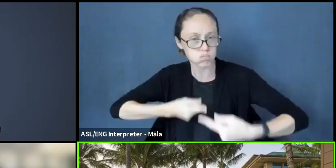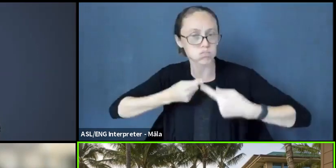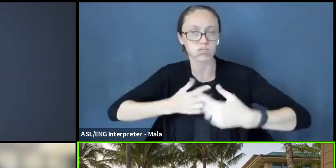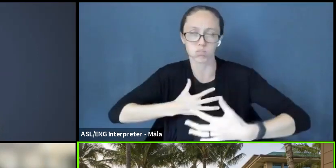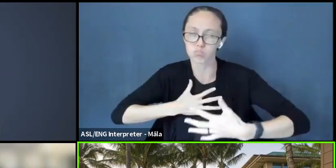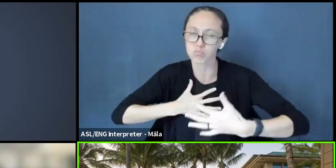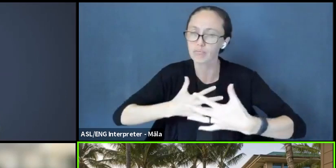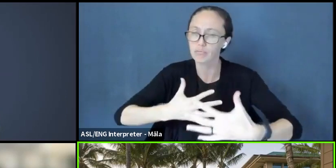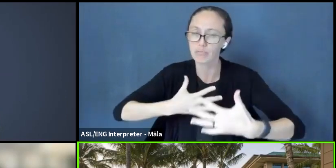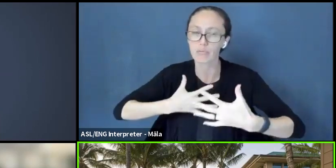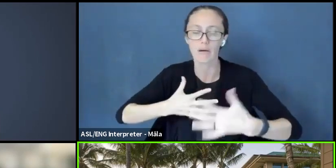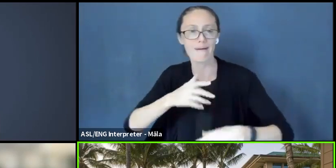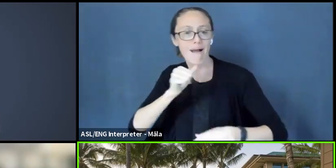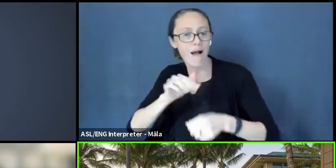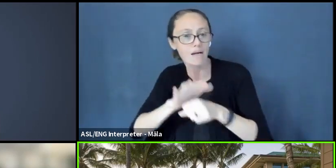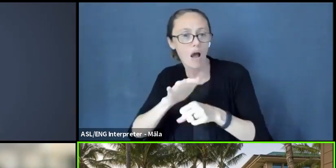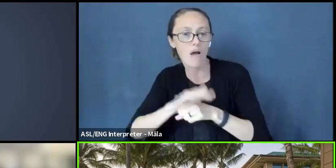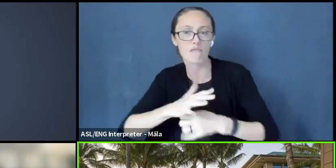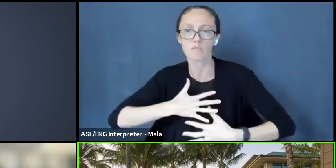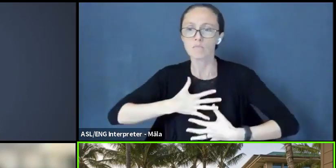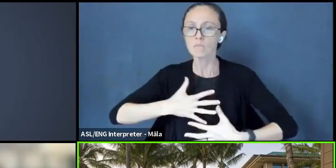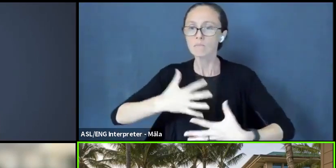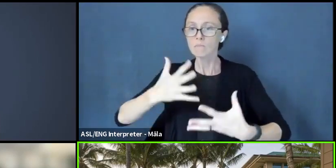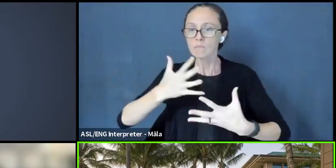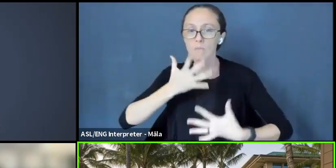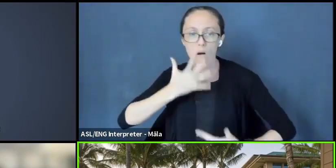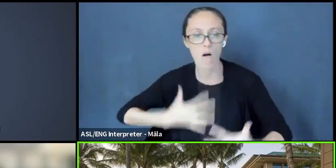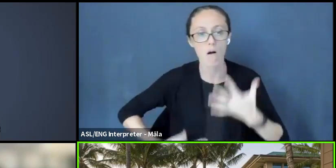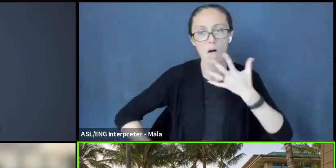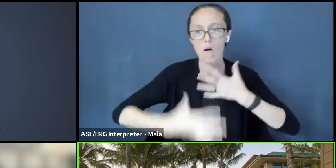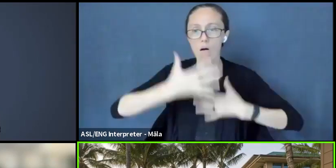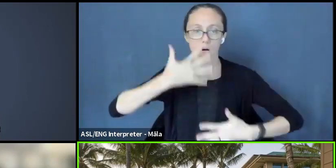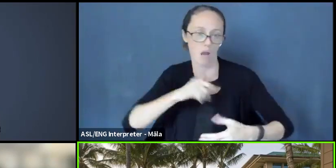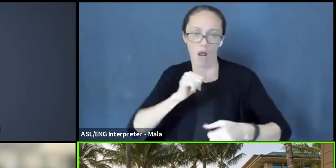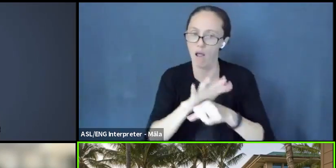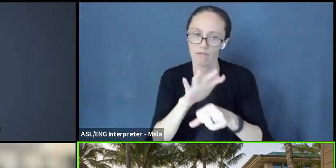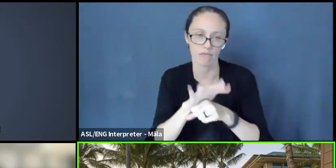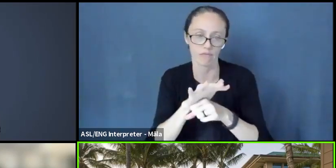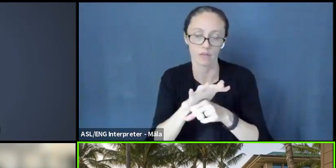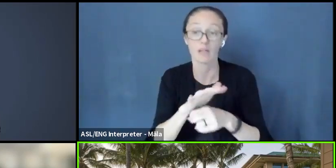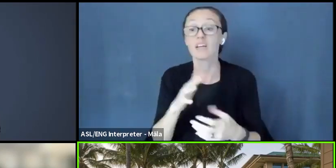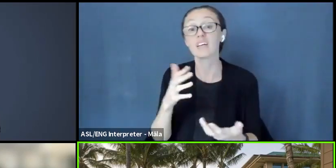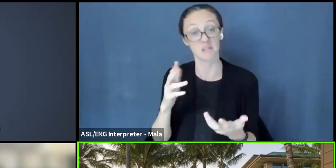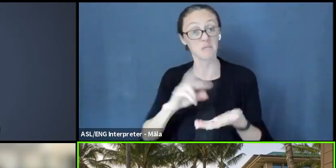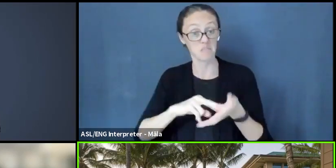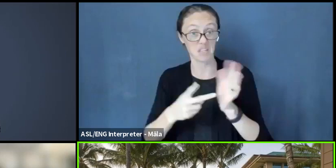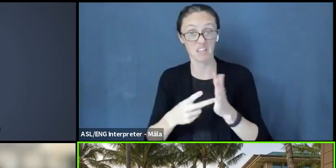And is really what causes the great majority of people with COVID to be hospitalized.